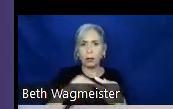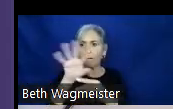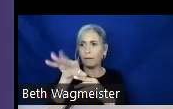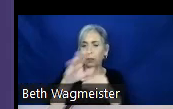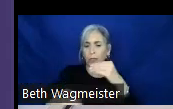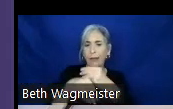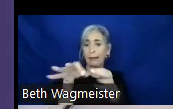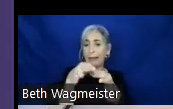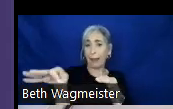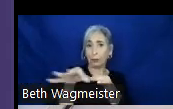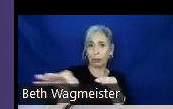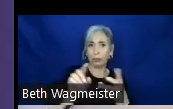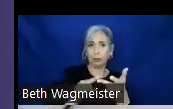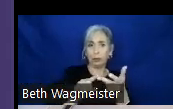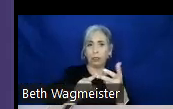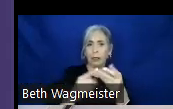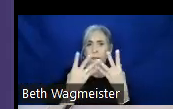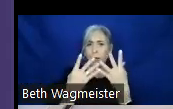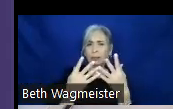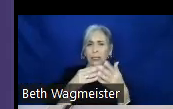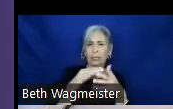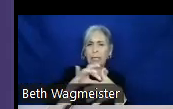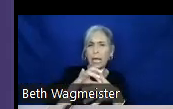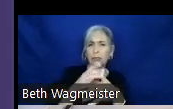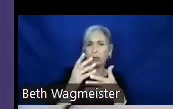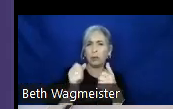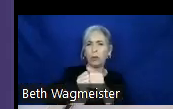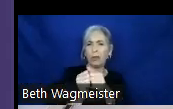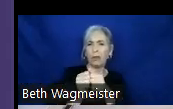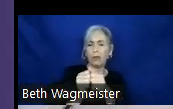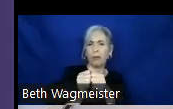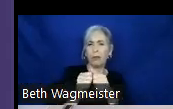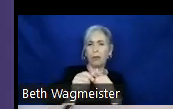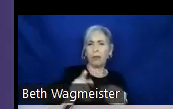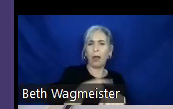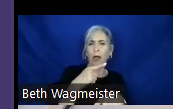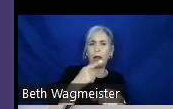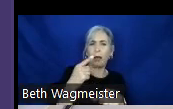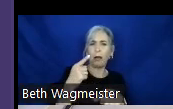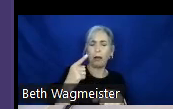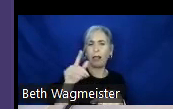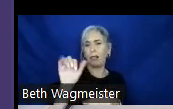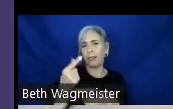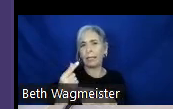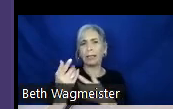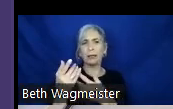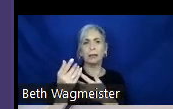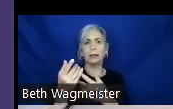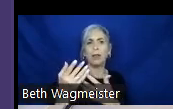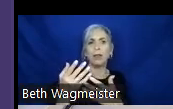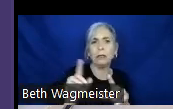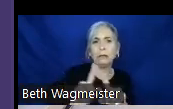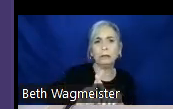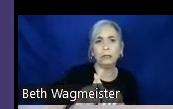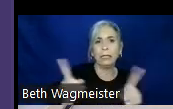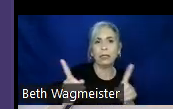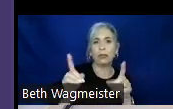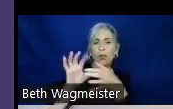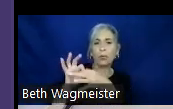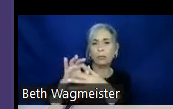content that is multilingual and has the right land lang attributes in the HTML. Carousels that